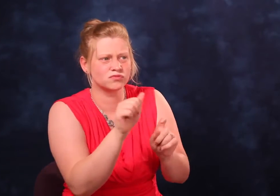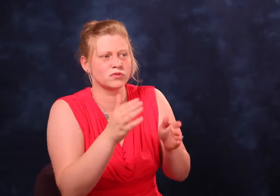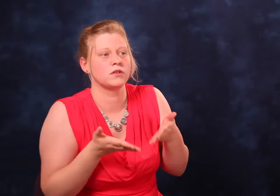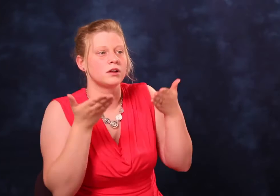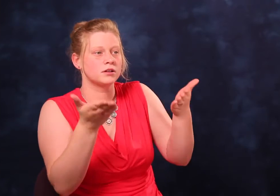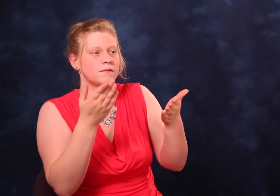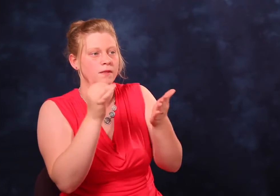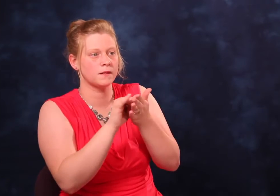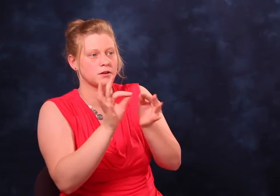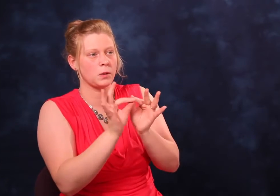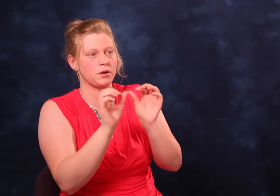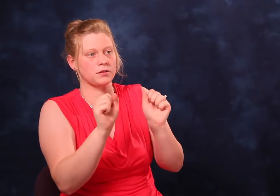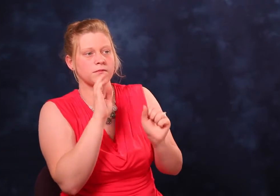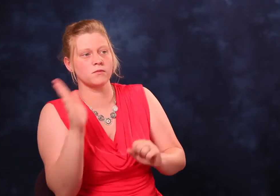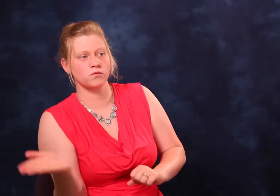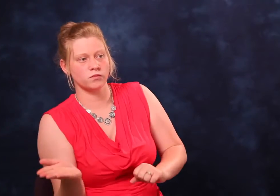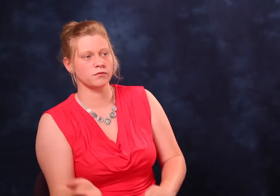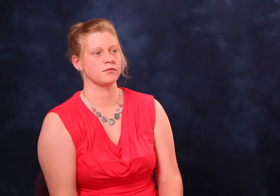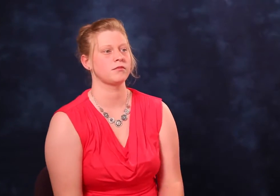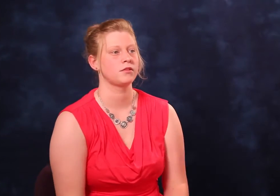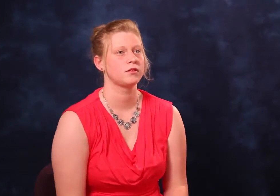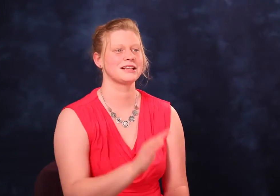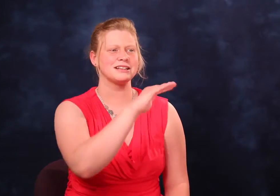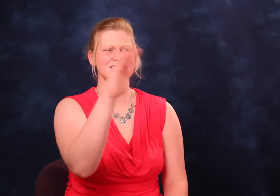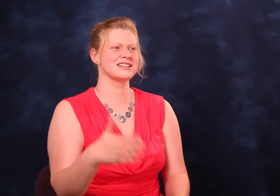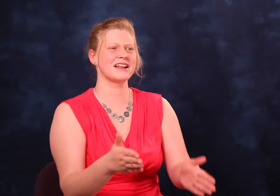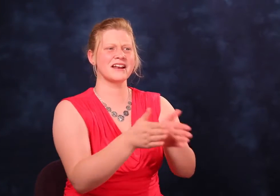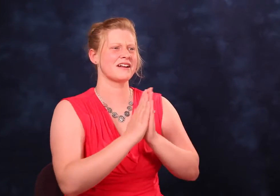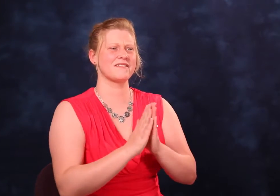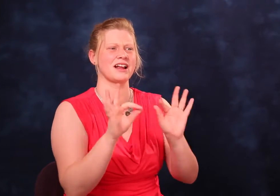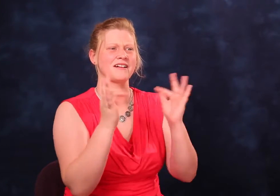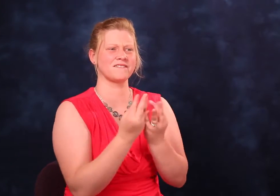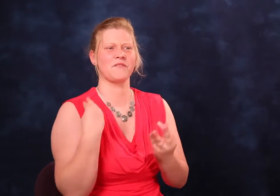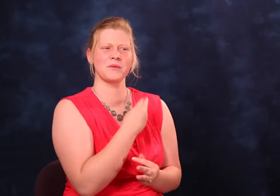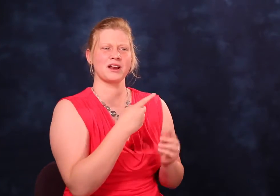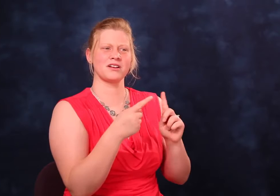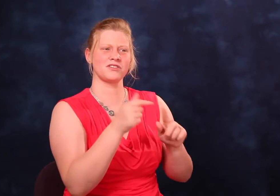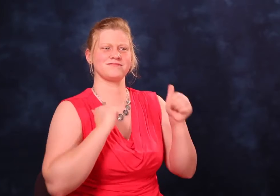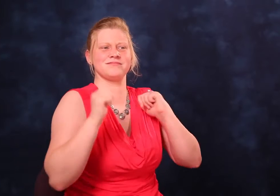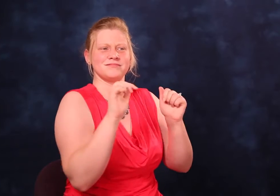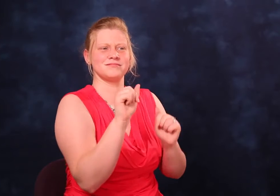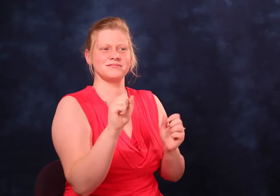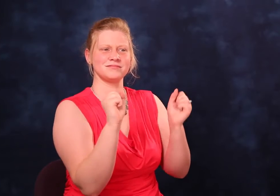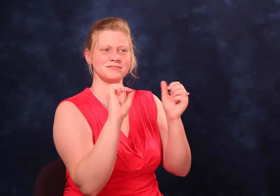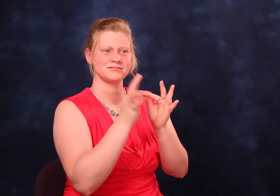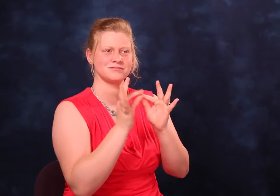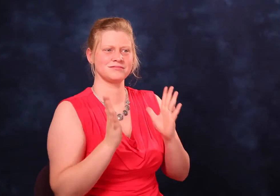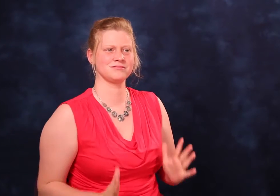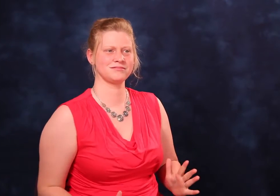requests that an interpreter be present. Never ask family members to act